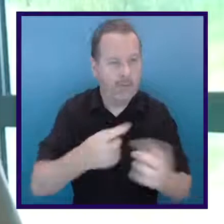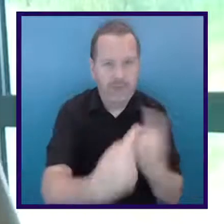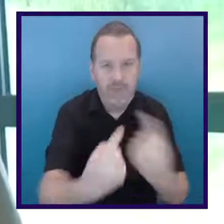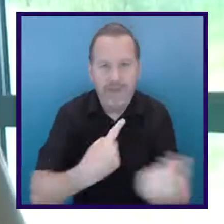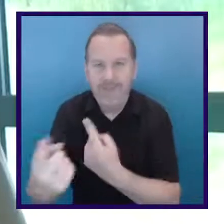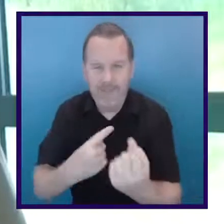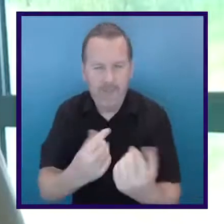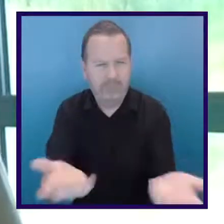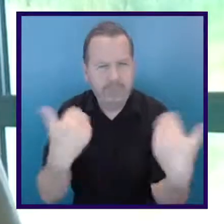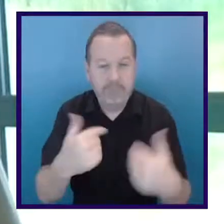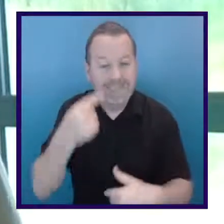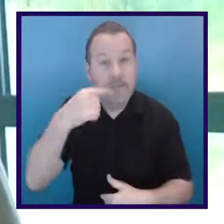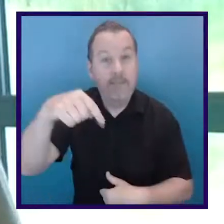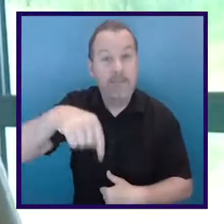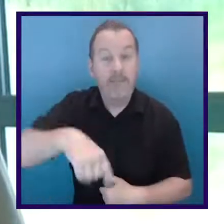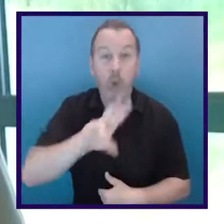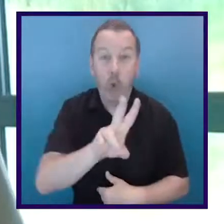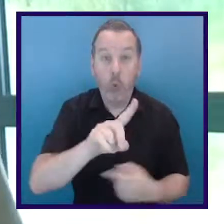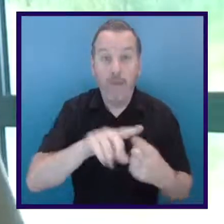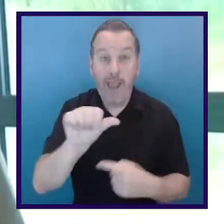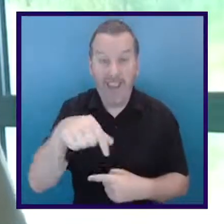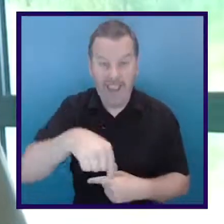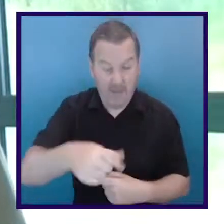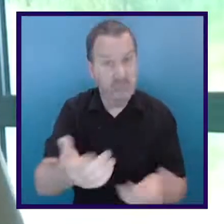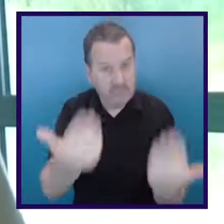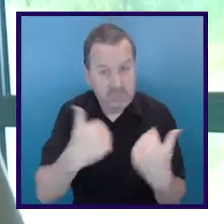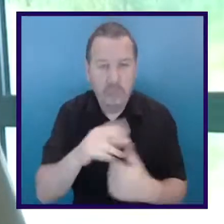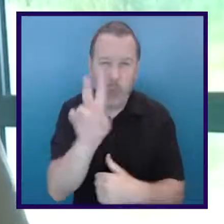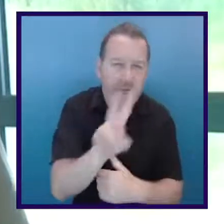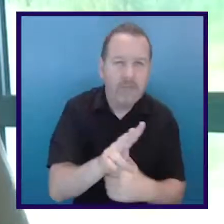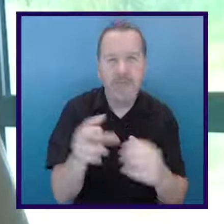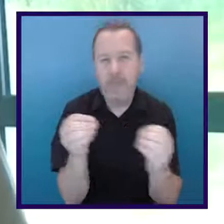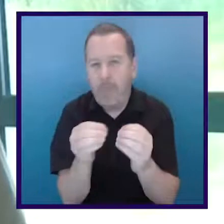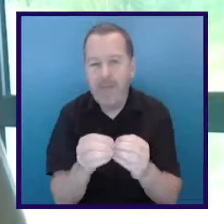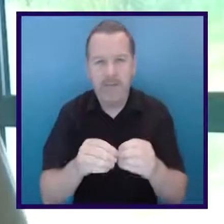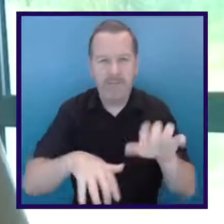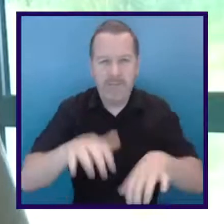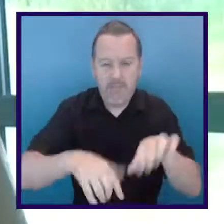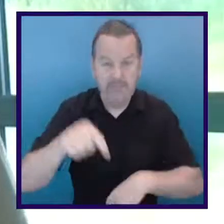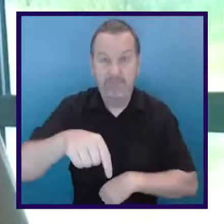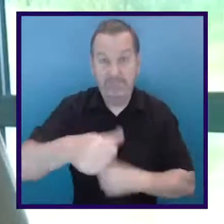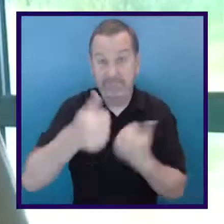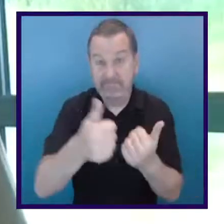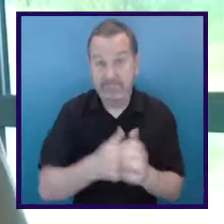Q&A function and post your questions or comments, if it's for a specific panellist, make that